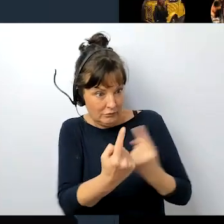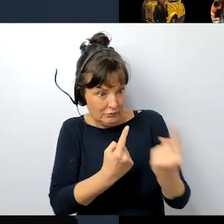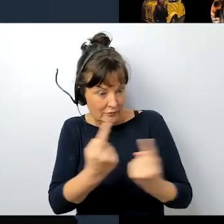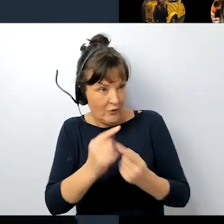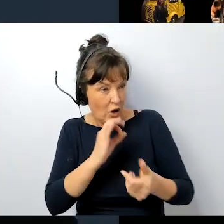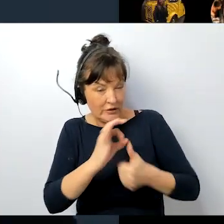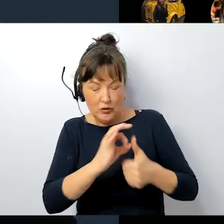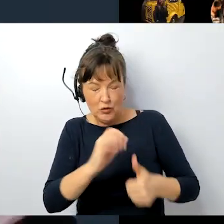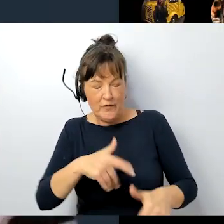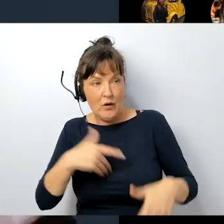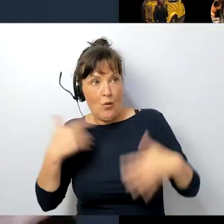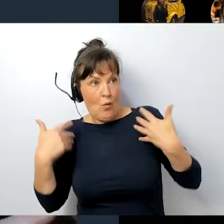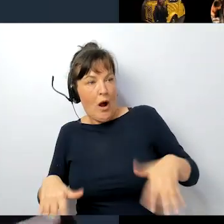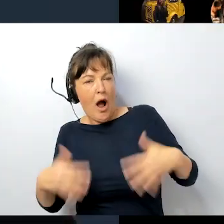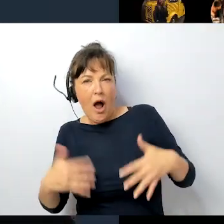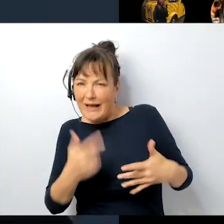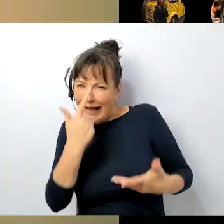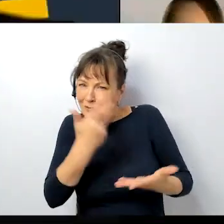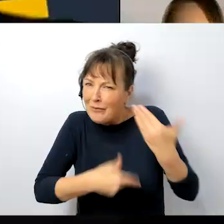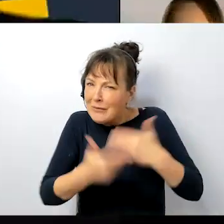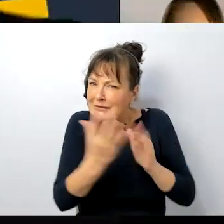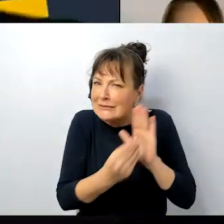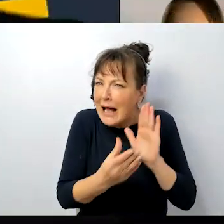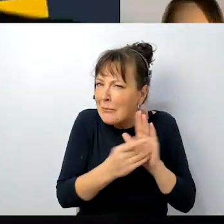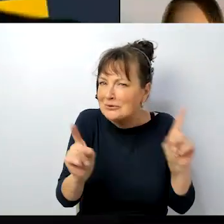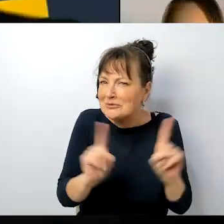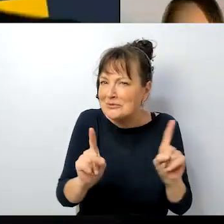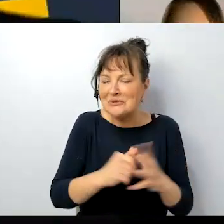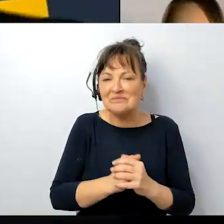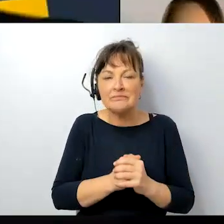individuals have really stood out for you in interviews that you've previously conducted?